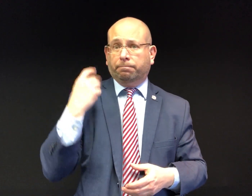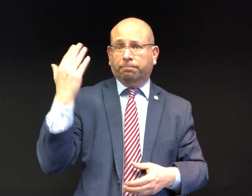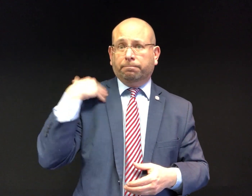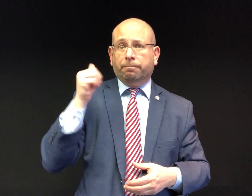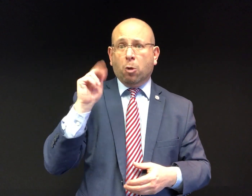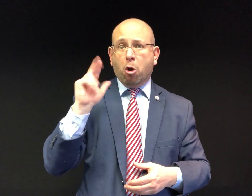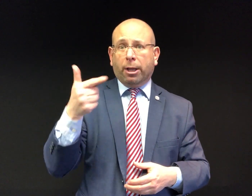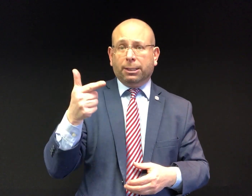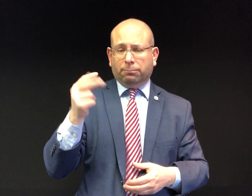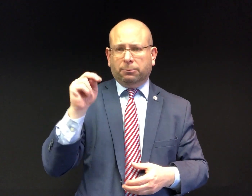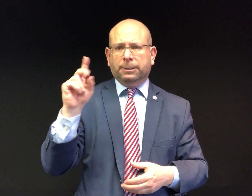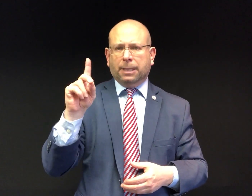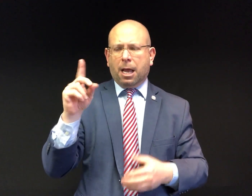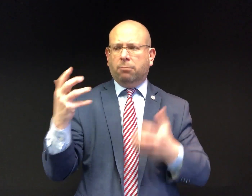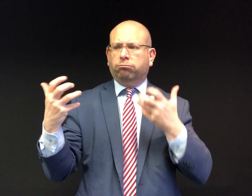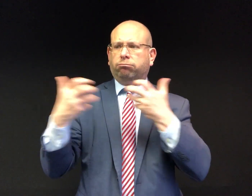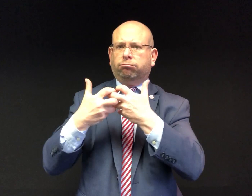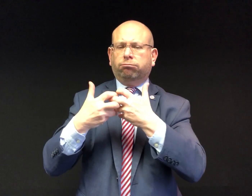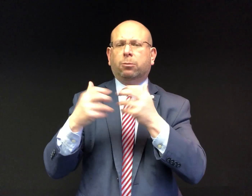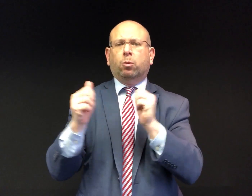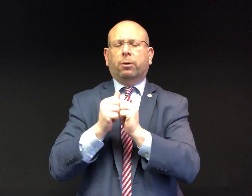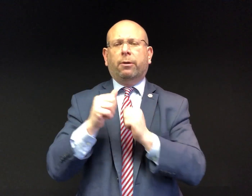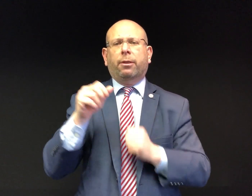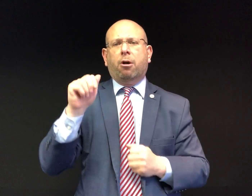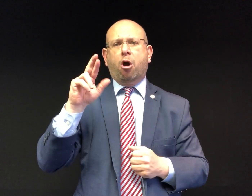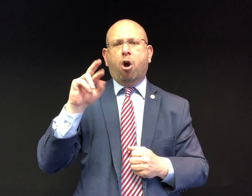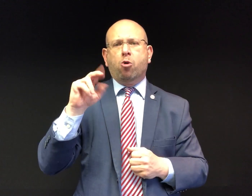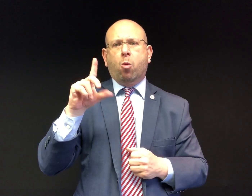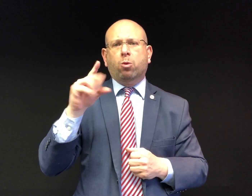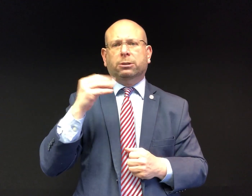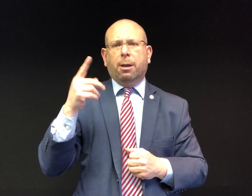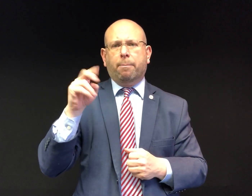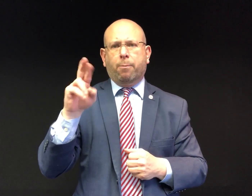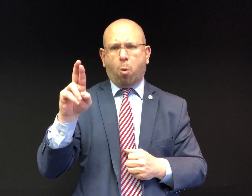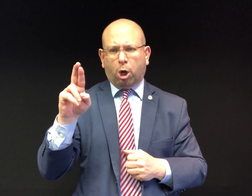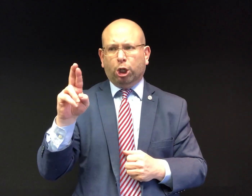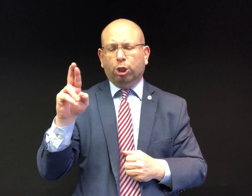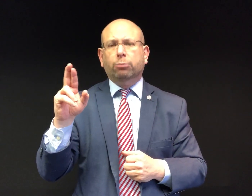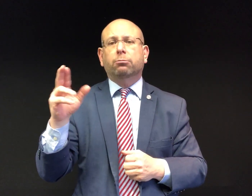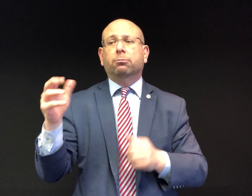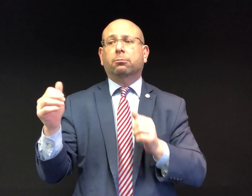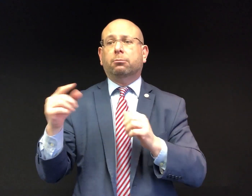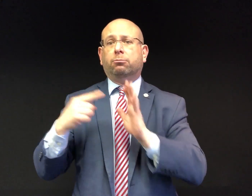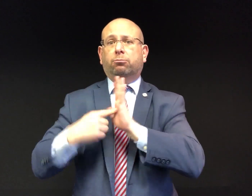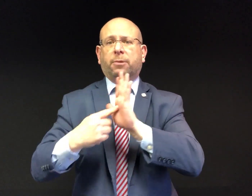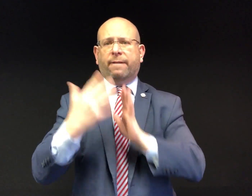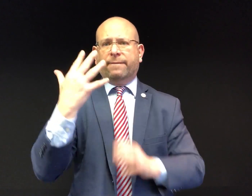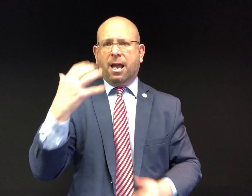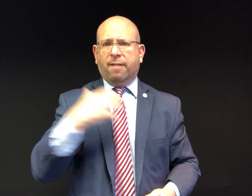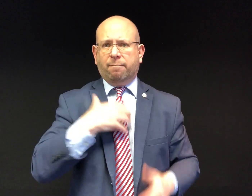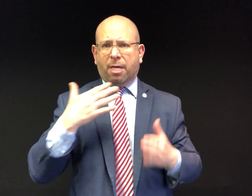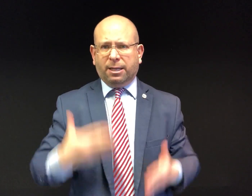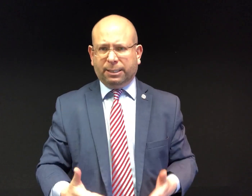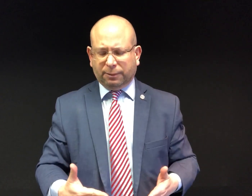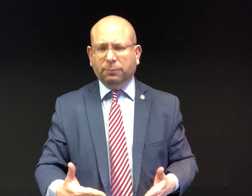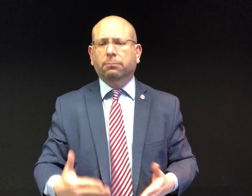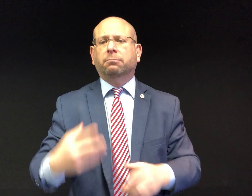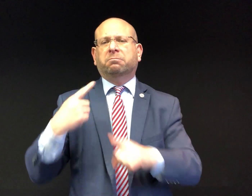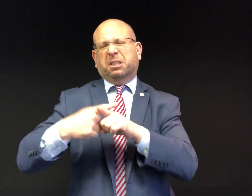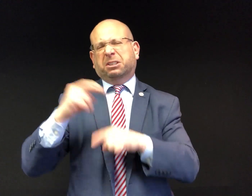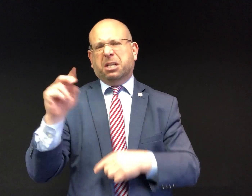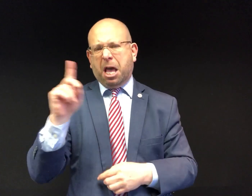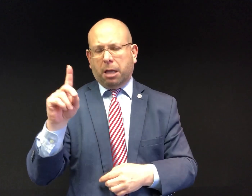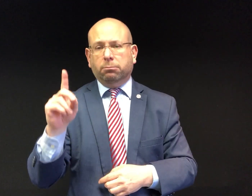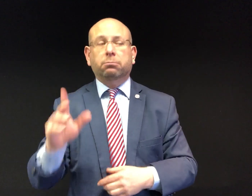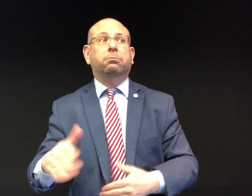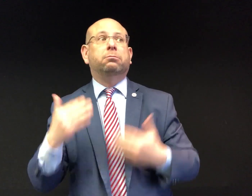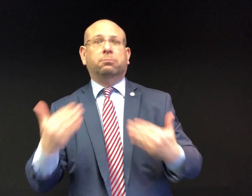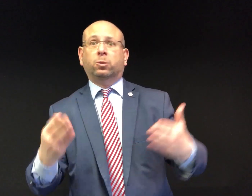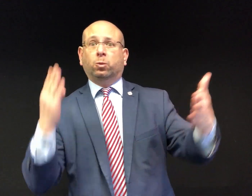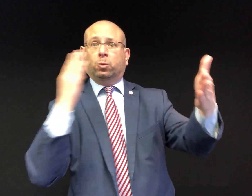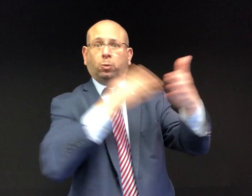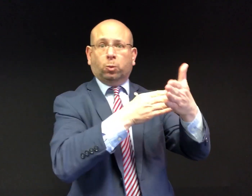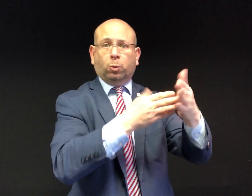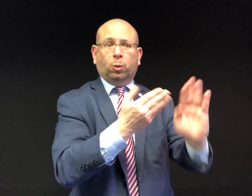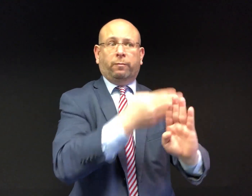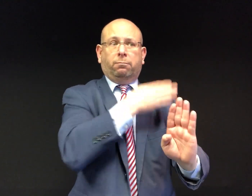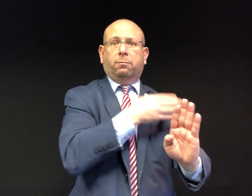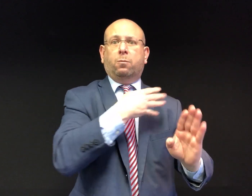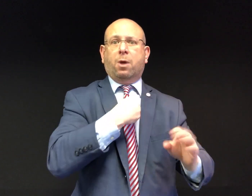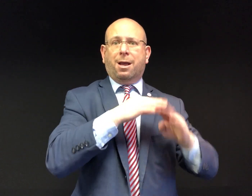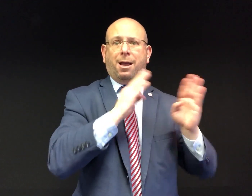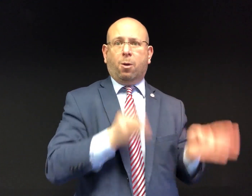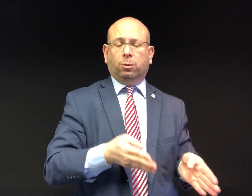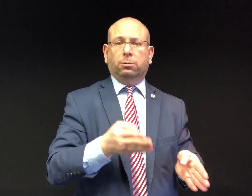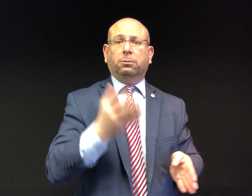Last August, the NAD and Arnold & Porter brought a lawsuit on behalf of five plaintiffs and the NAD against the White House.